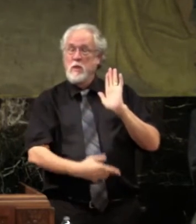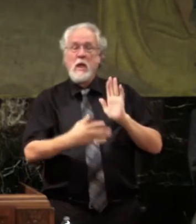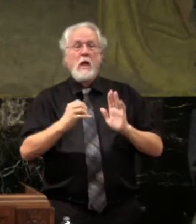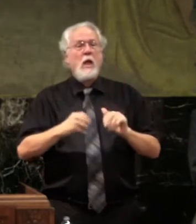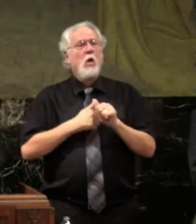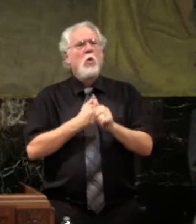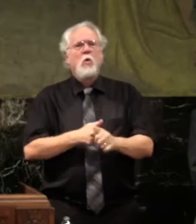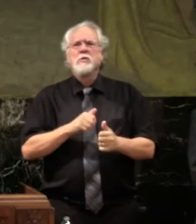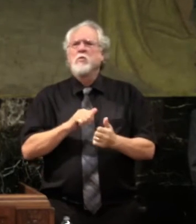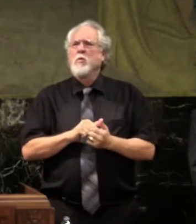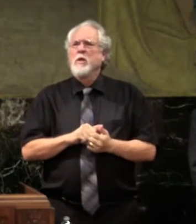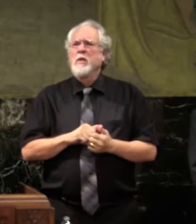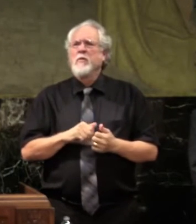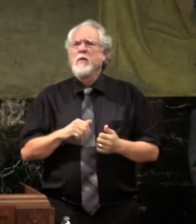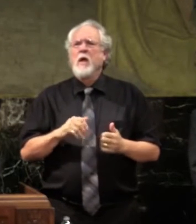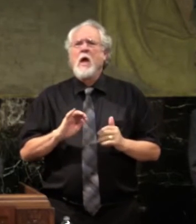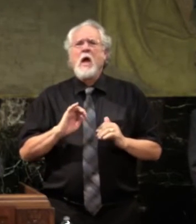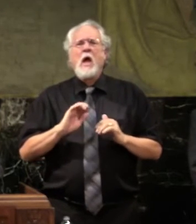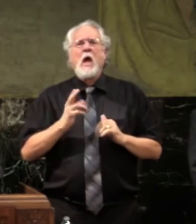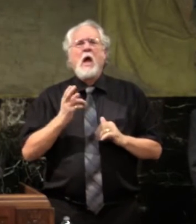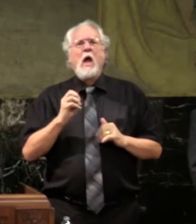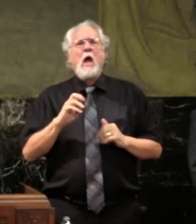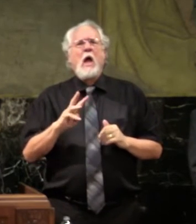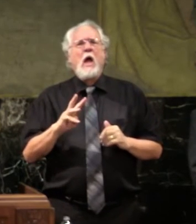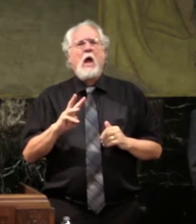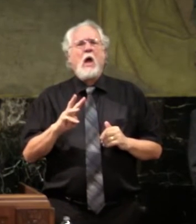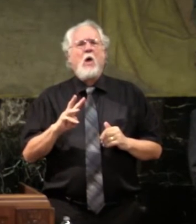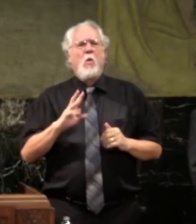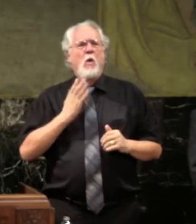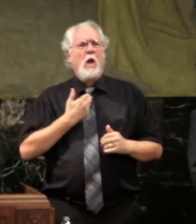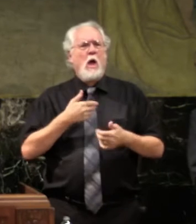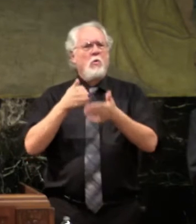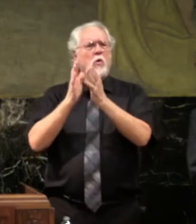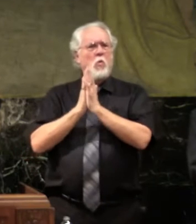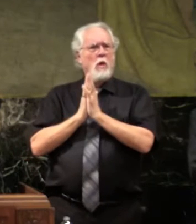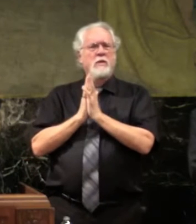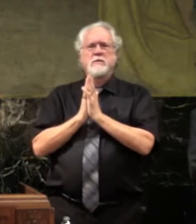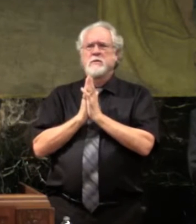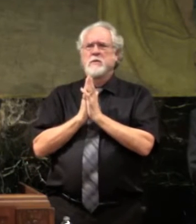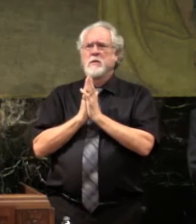the way our request for funding contrast